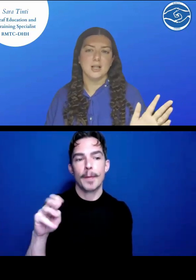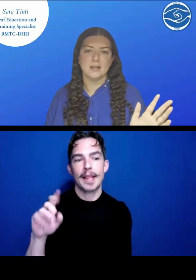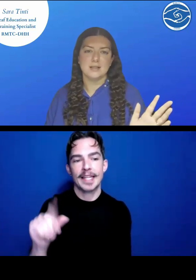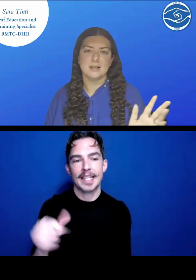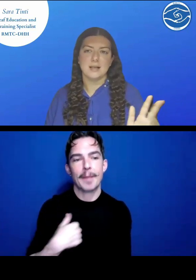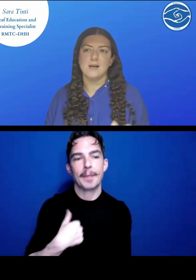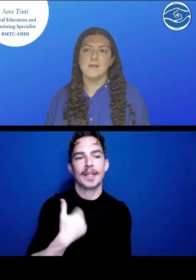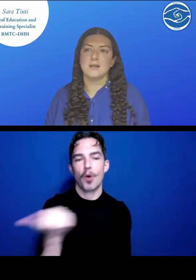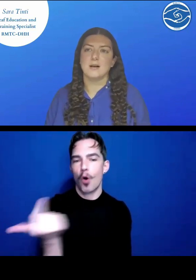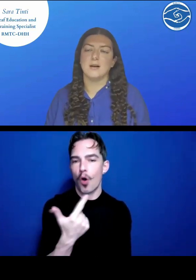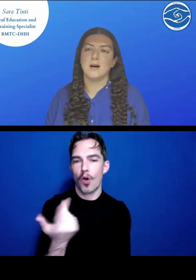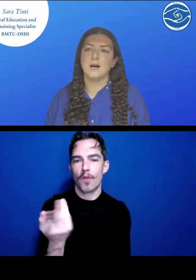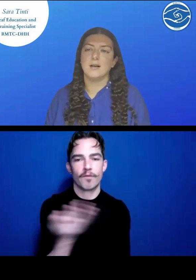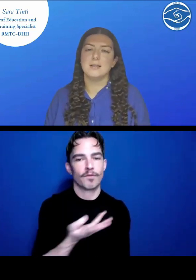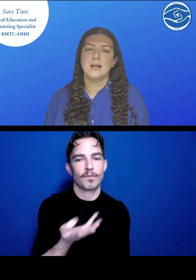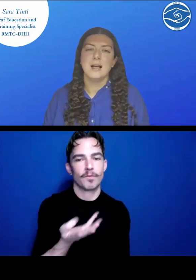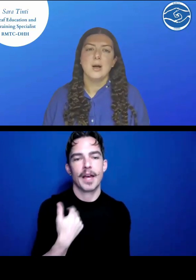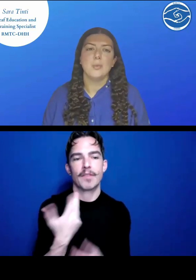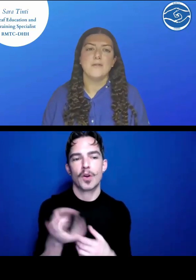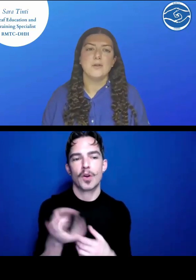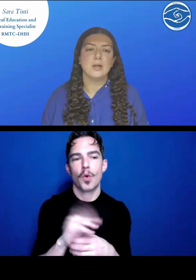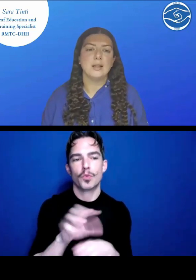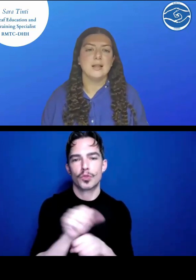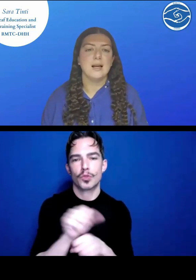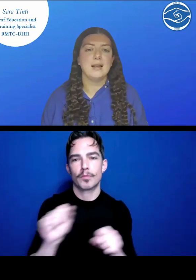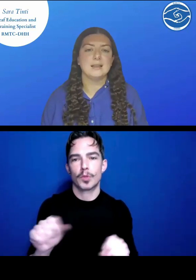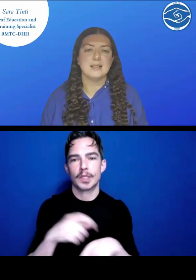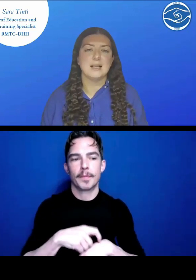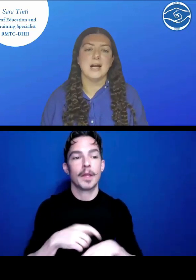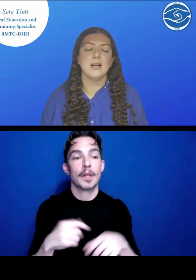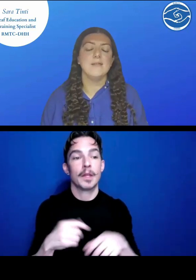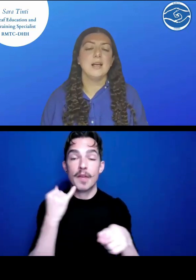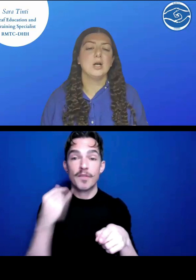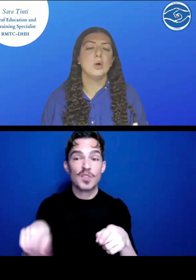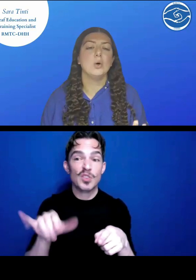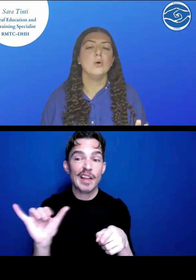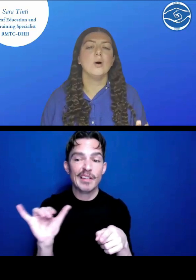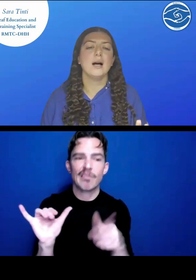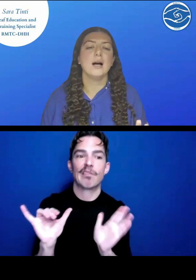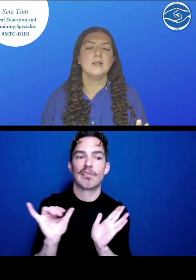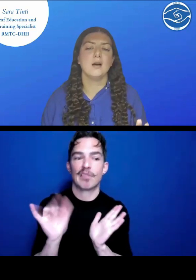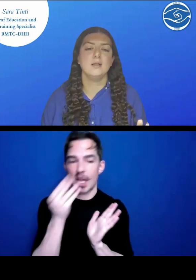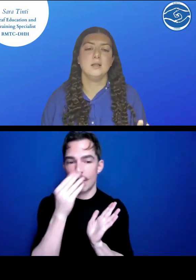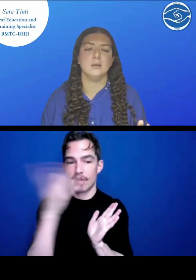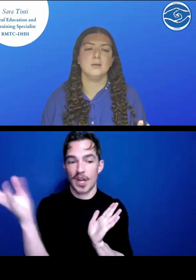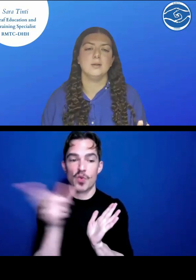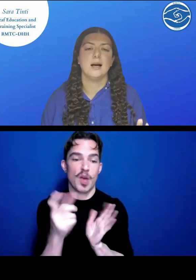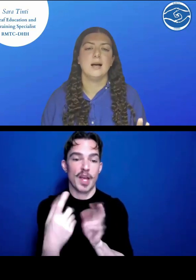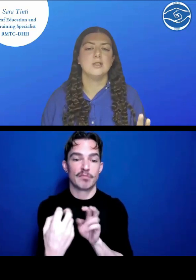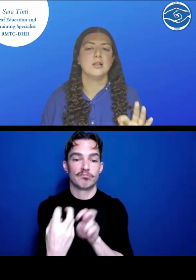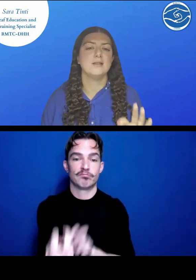all of us have this on ours. But if you're really like, listen, I don't even care who I talk to. I